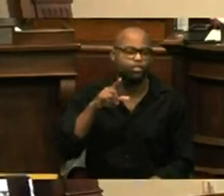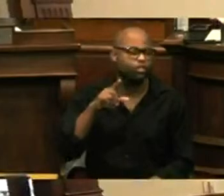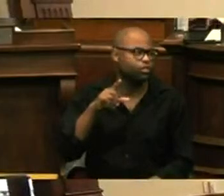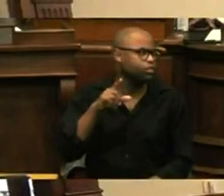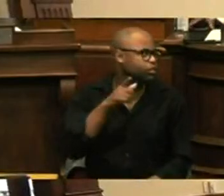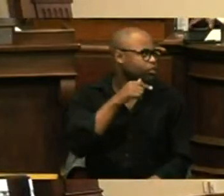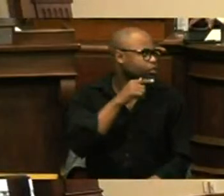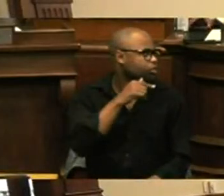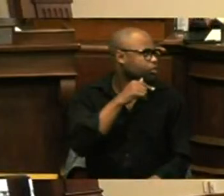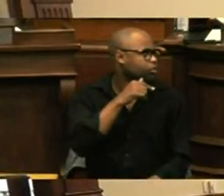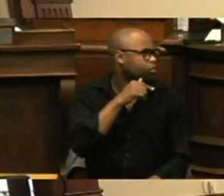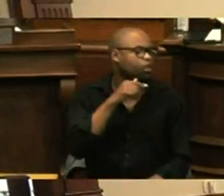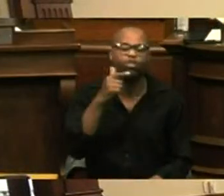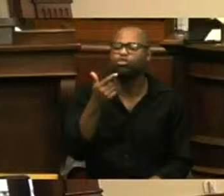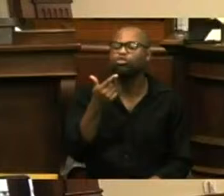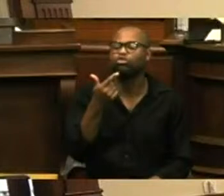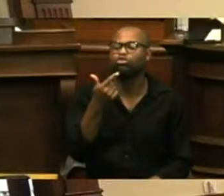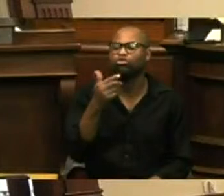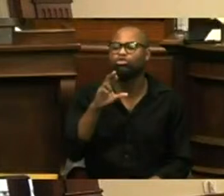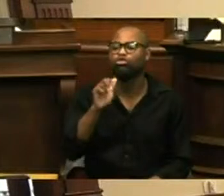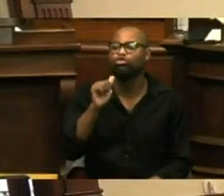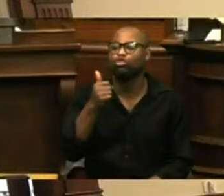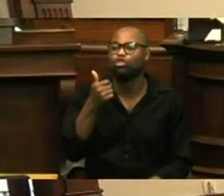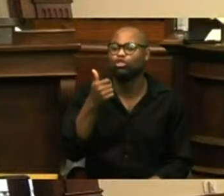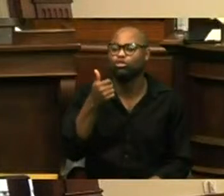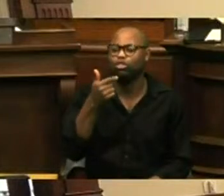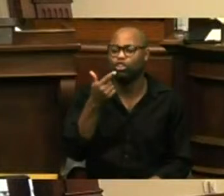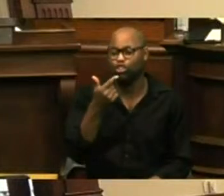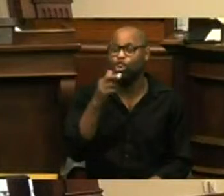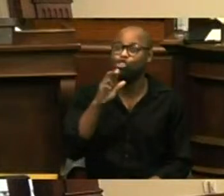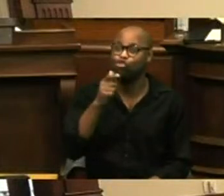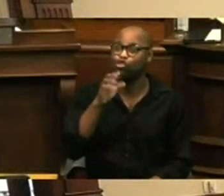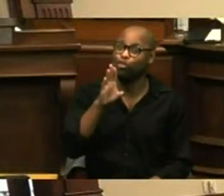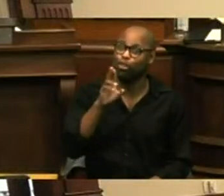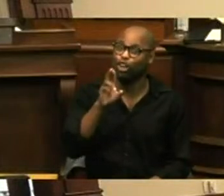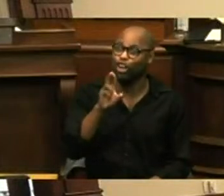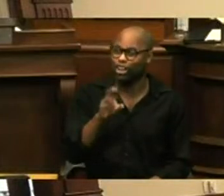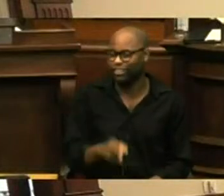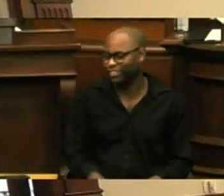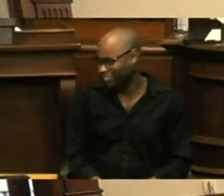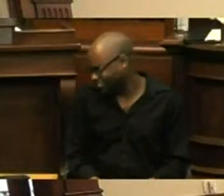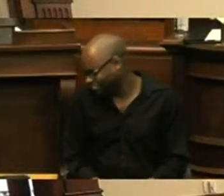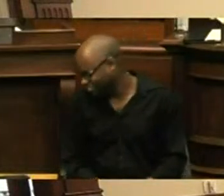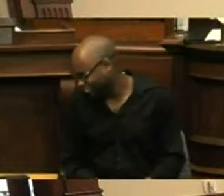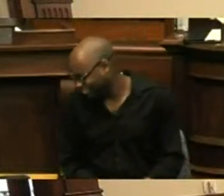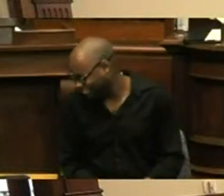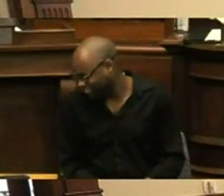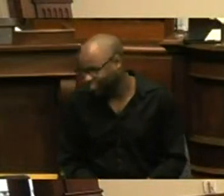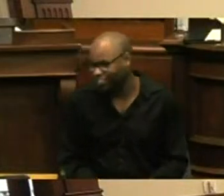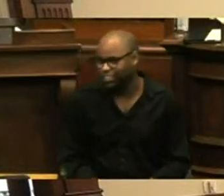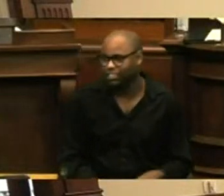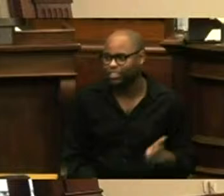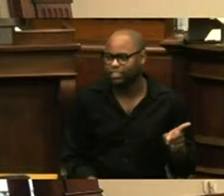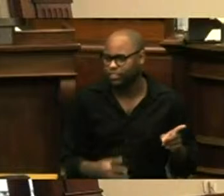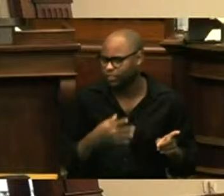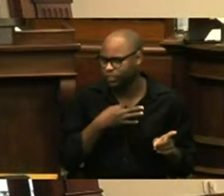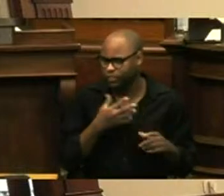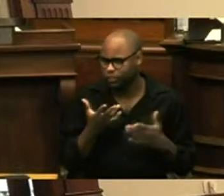questions, comments or concerns? I have a question. Council